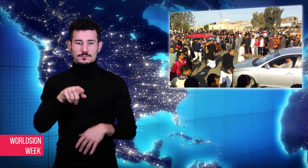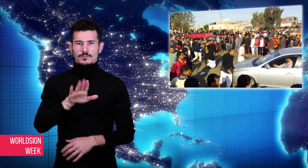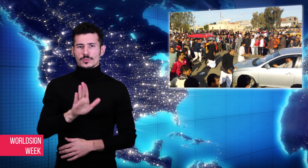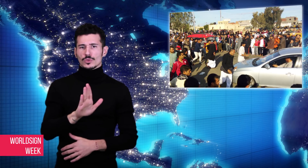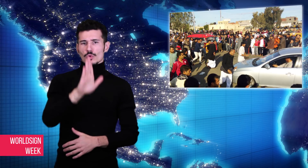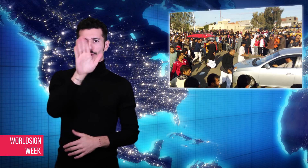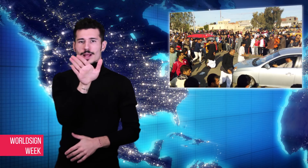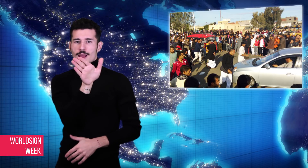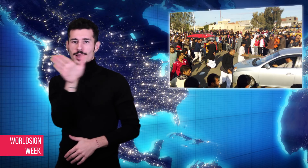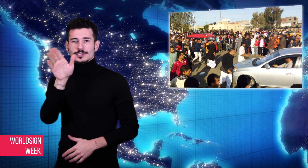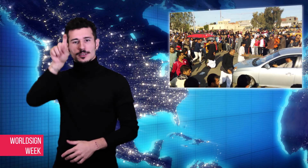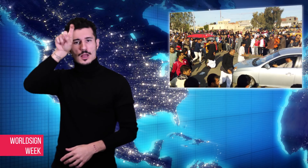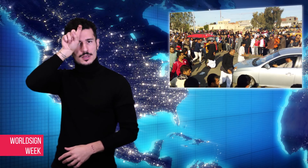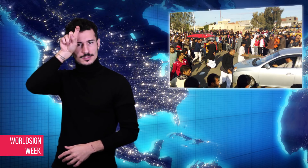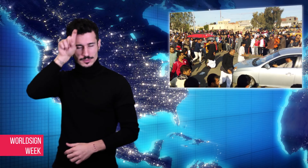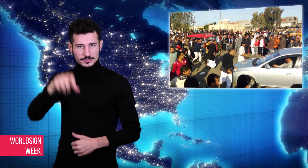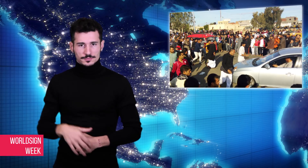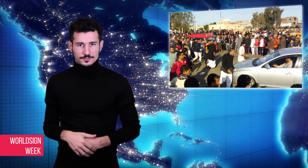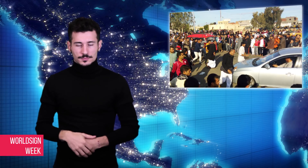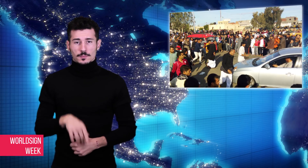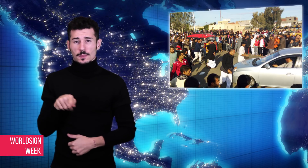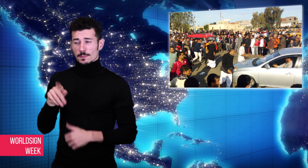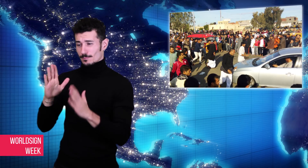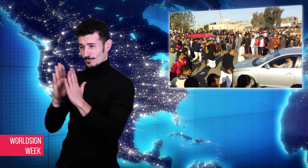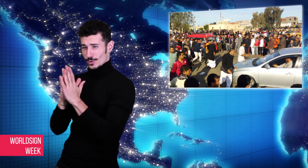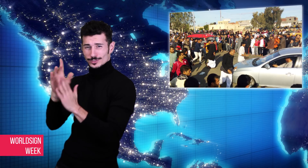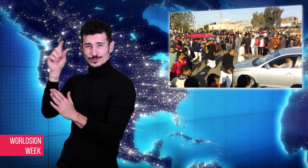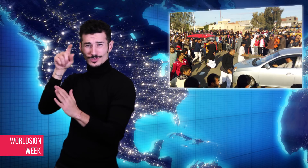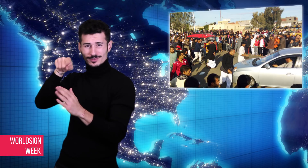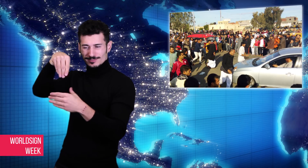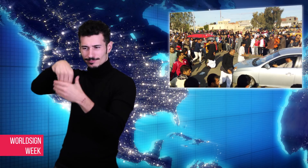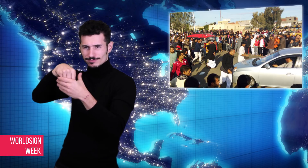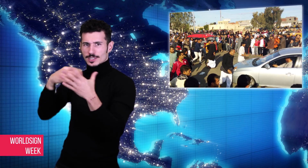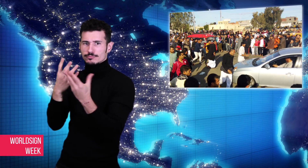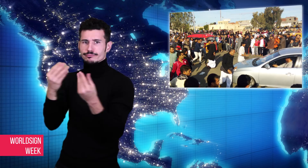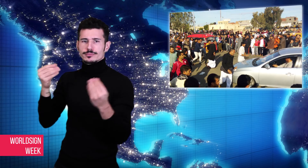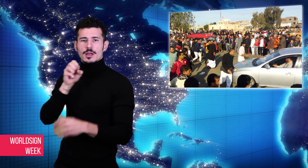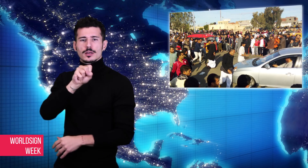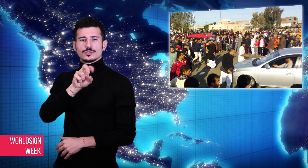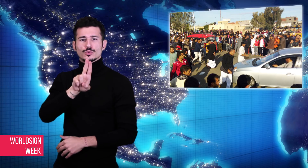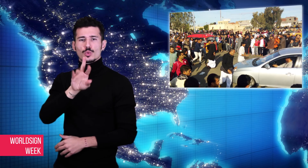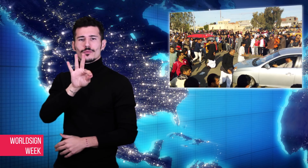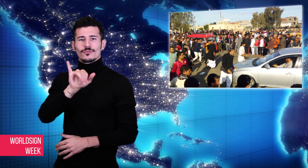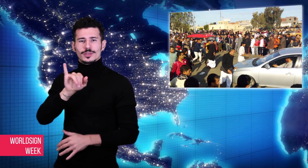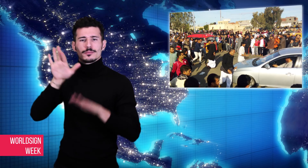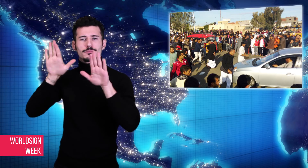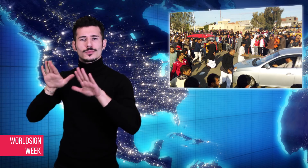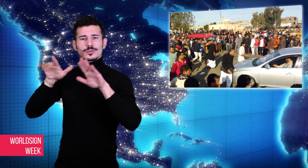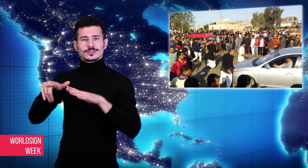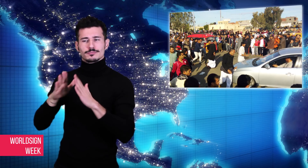attacked hundreds of Sufi Muslims praying inside with gunfire and